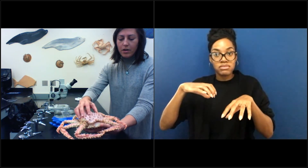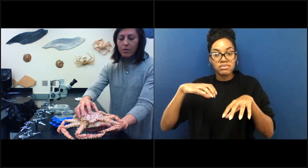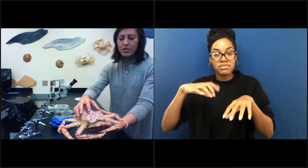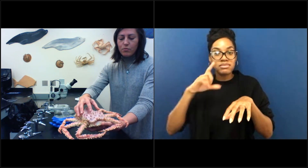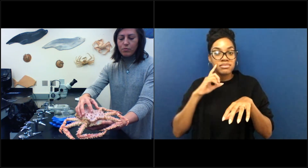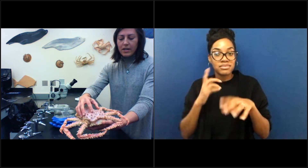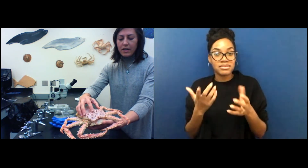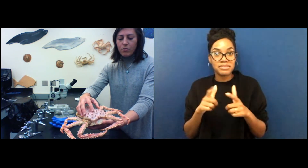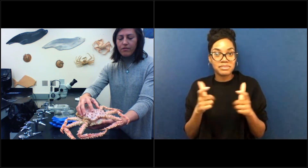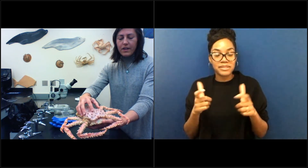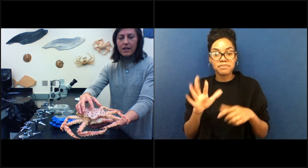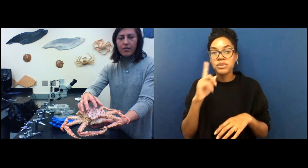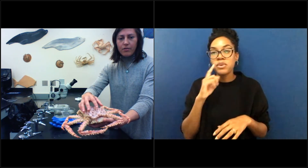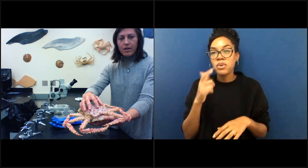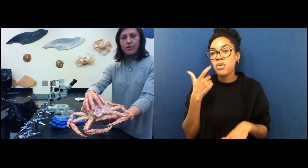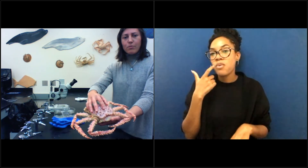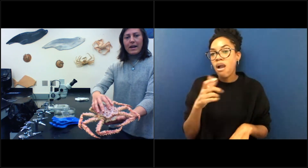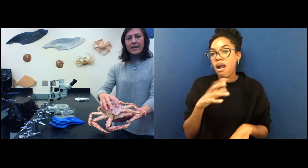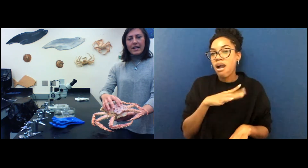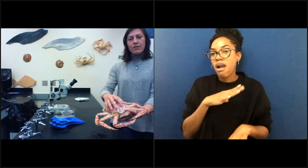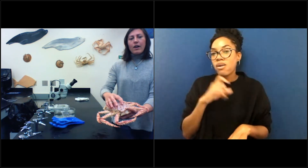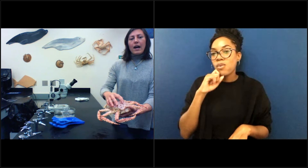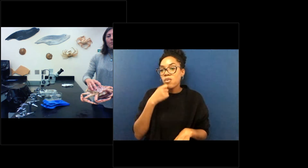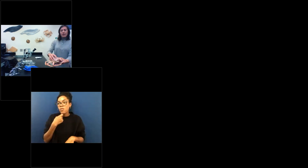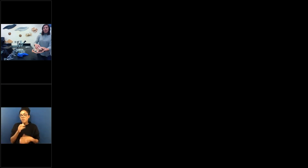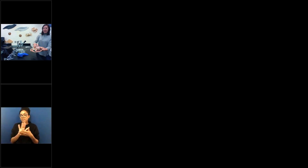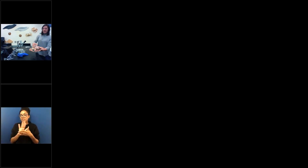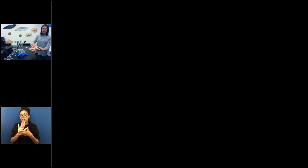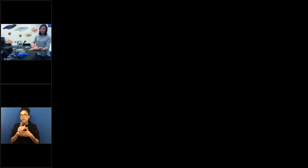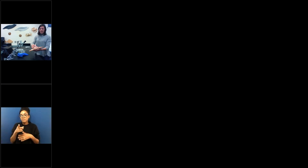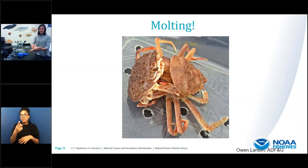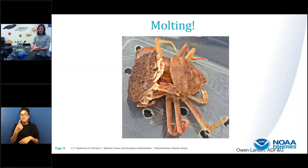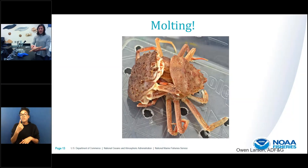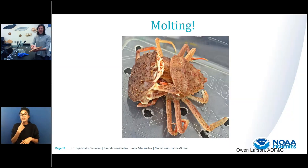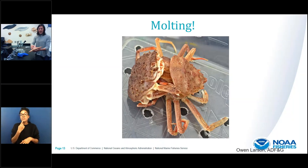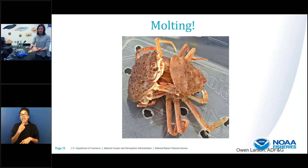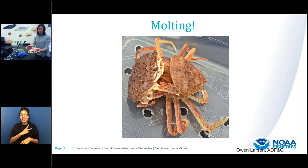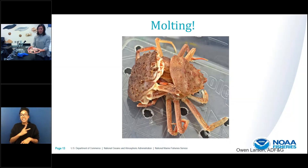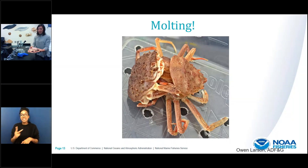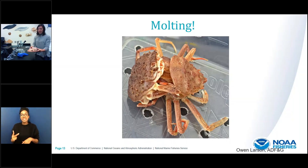So we're going to watch a really cool video of a red king crab that's molting in the lab